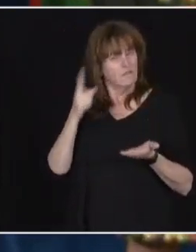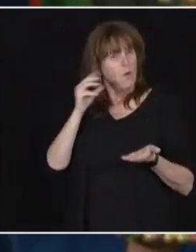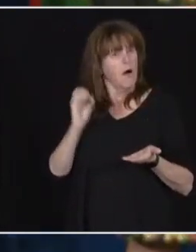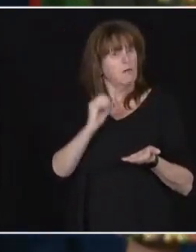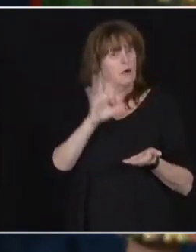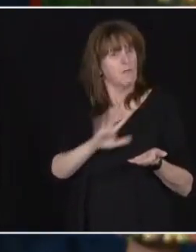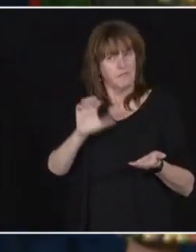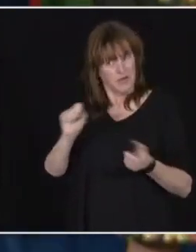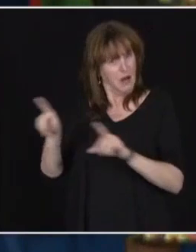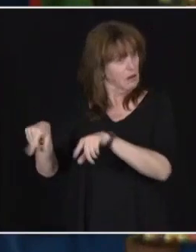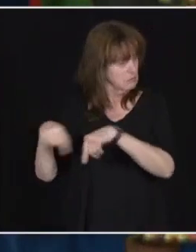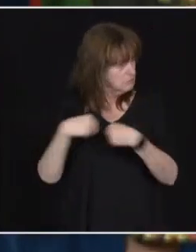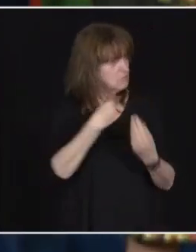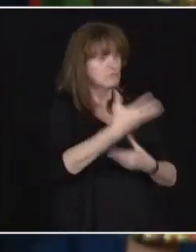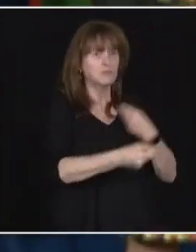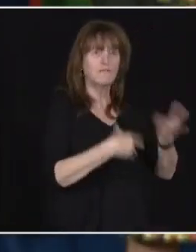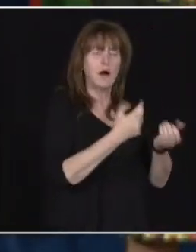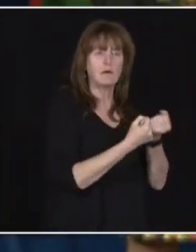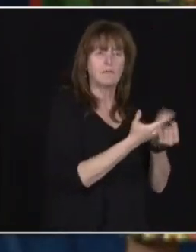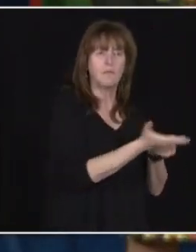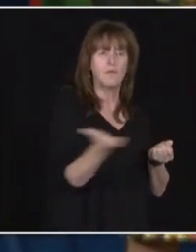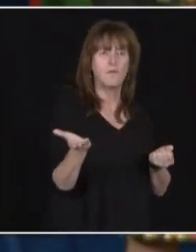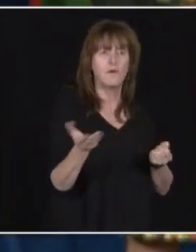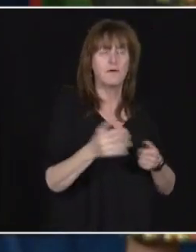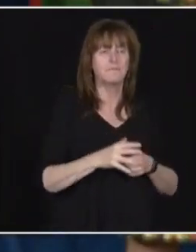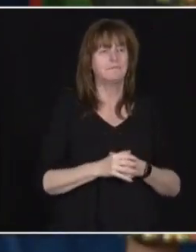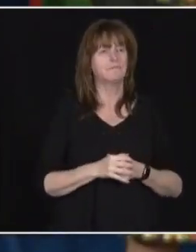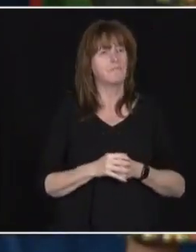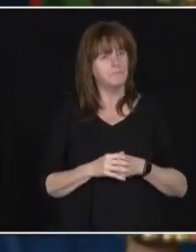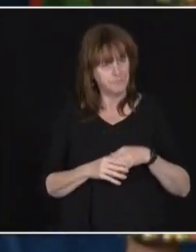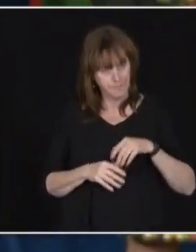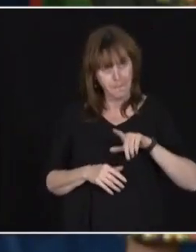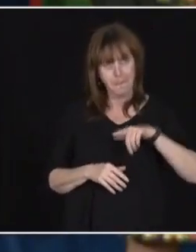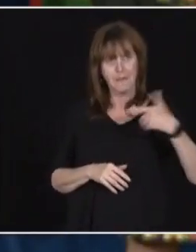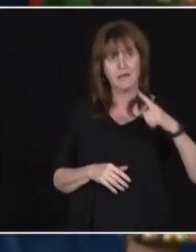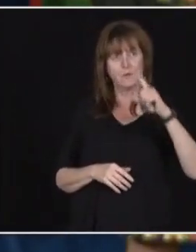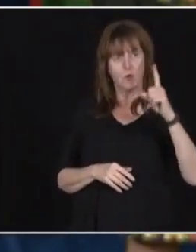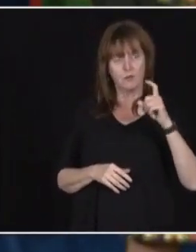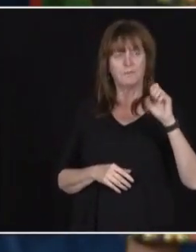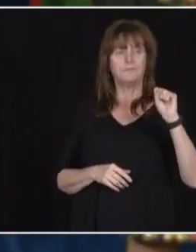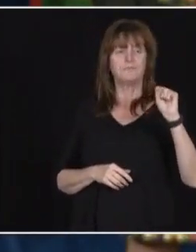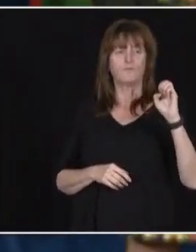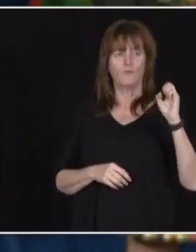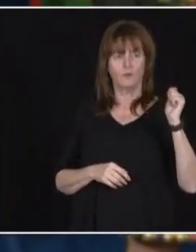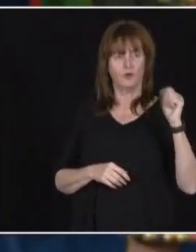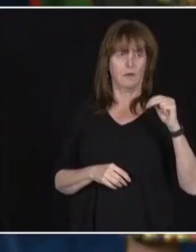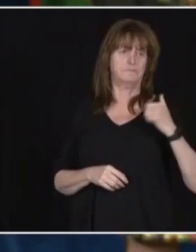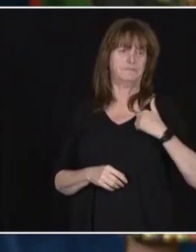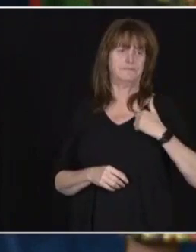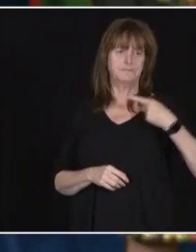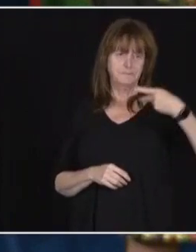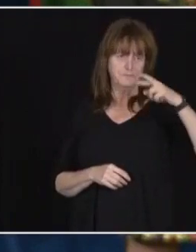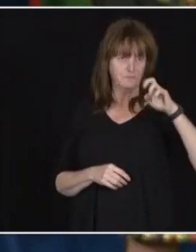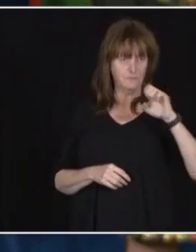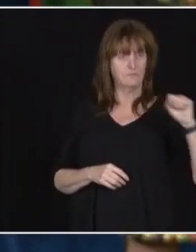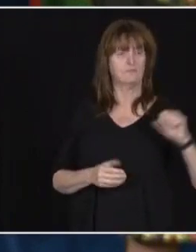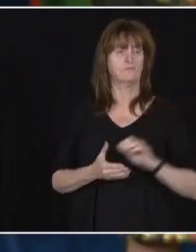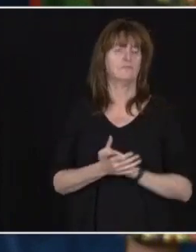we want to get more servants into these homes and centers to provide the care that the citizens deserve. Next question.